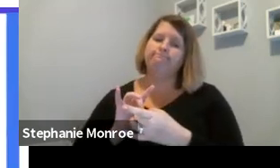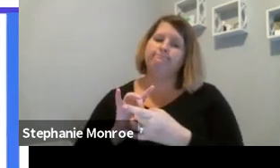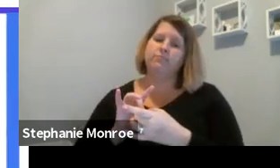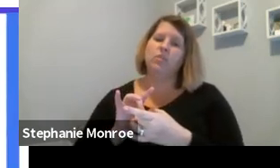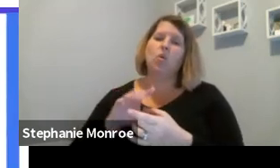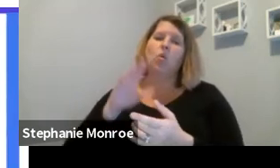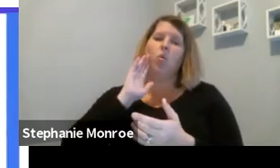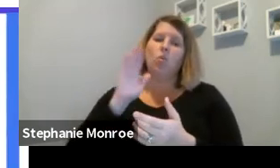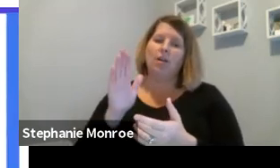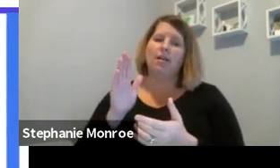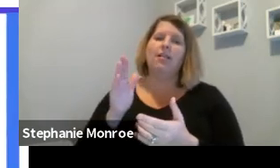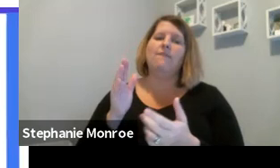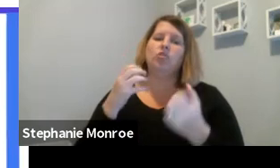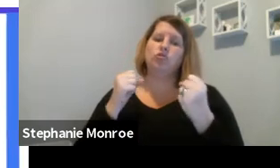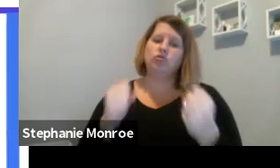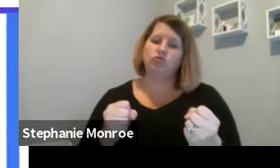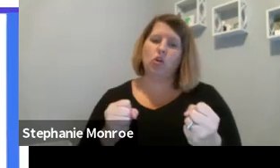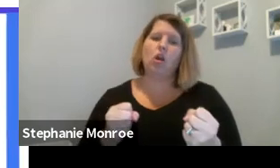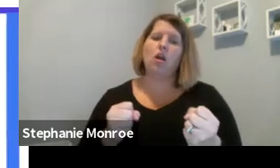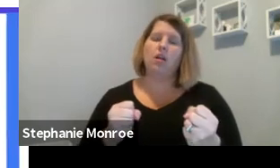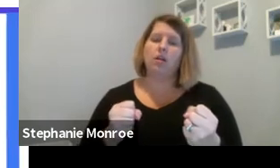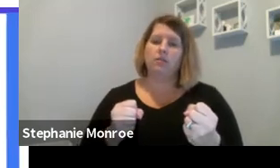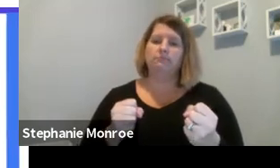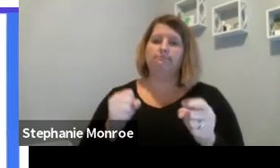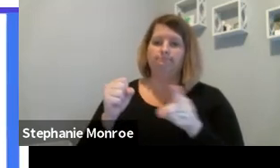a strong victim-staff rapport,